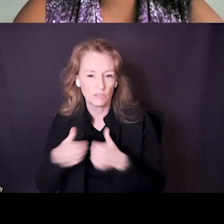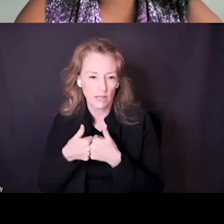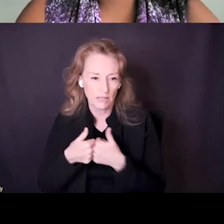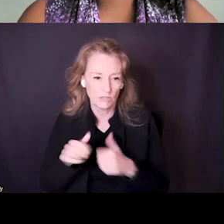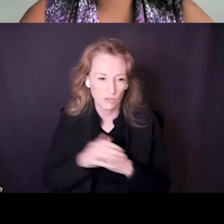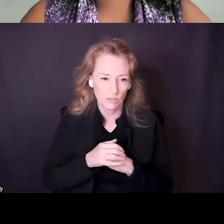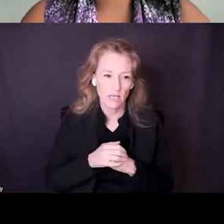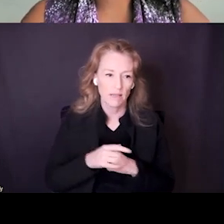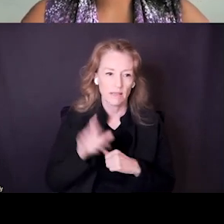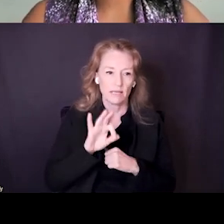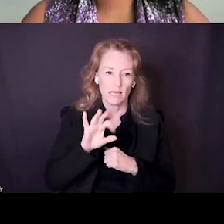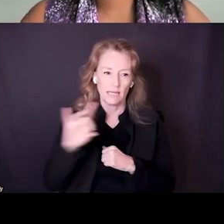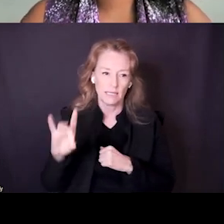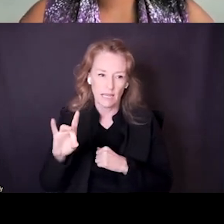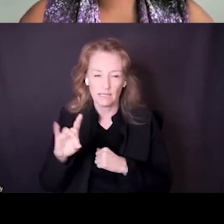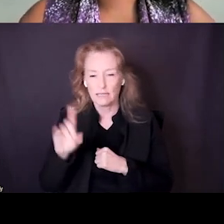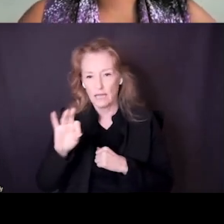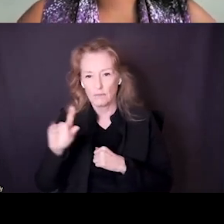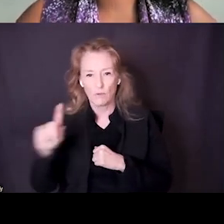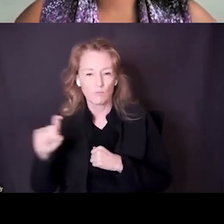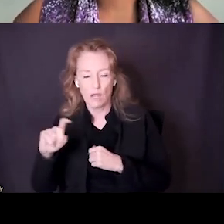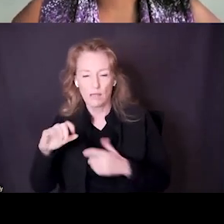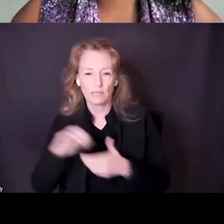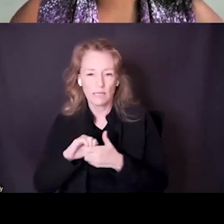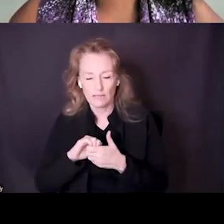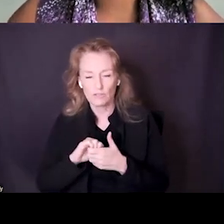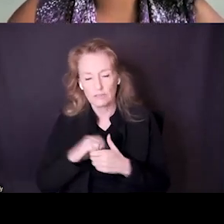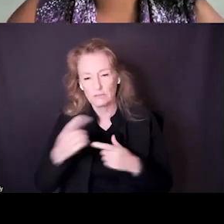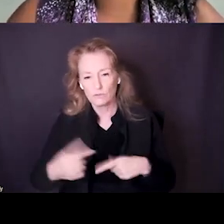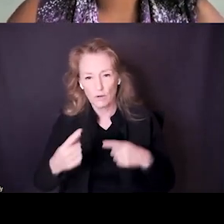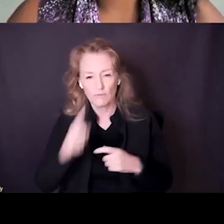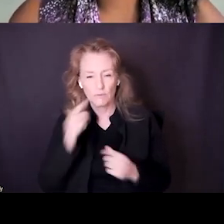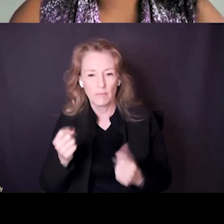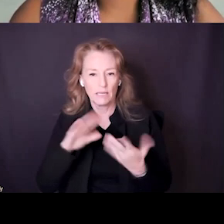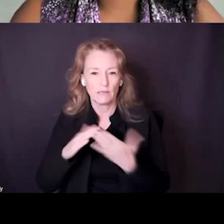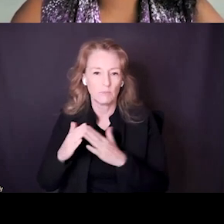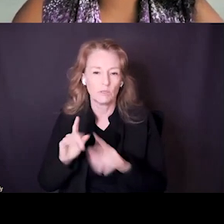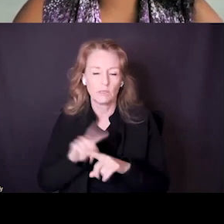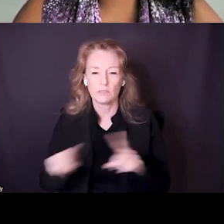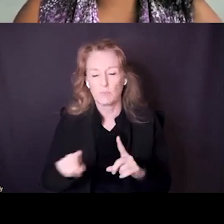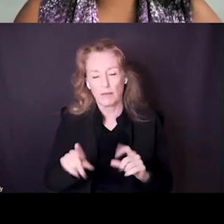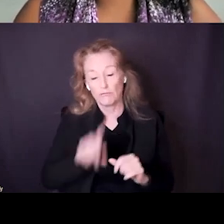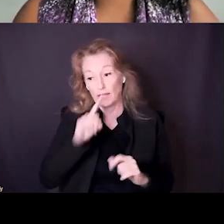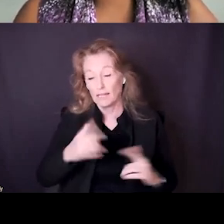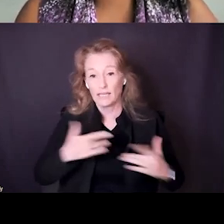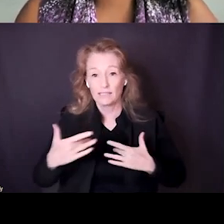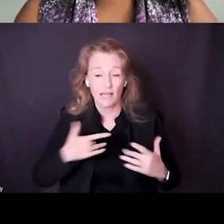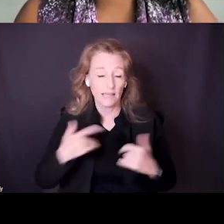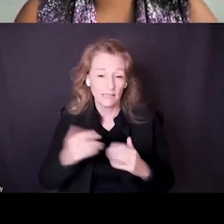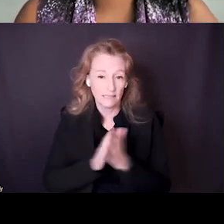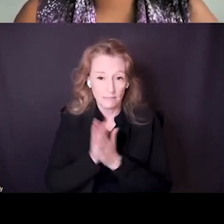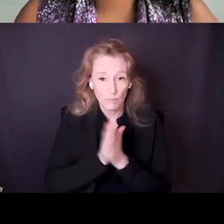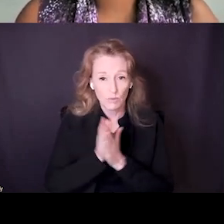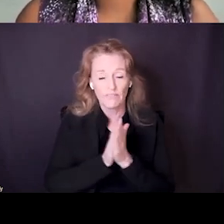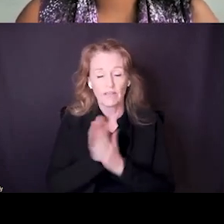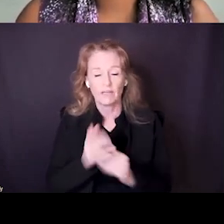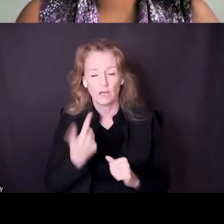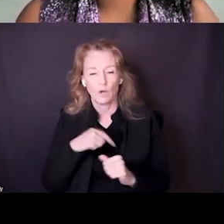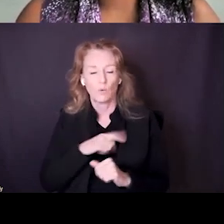ARE STRUGGLING WITH, BUT THEY ARE EXCITE TO DO FOLLOWUP WITH A